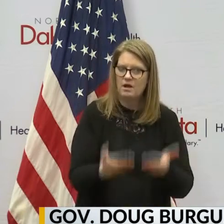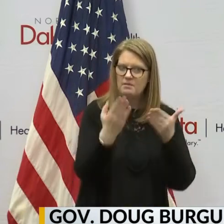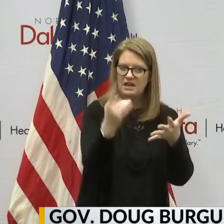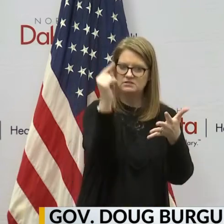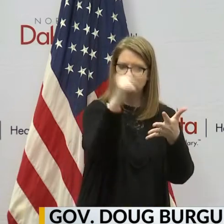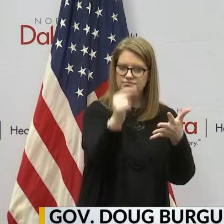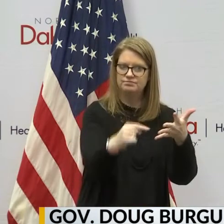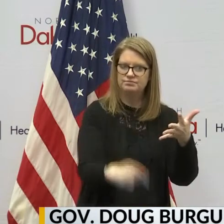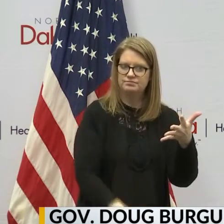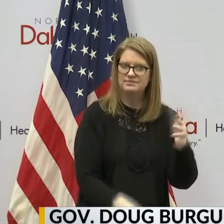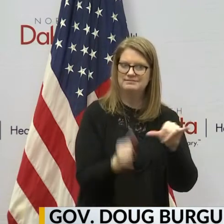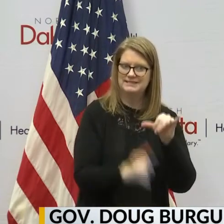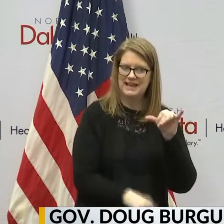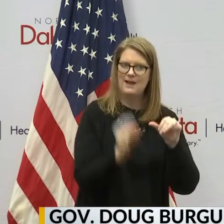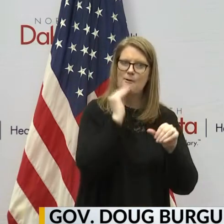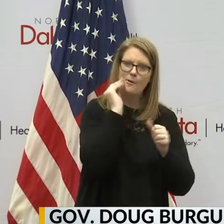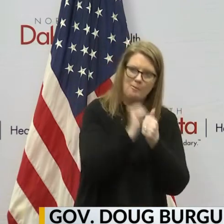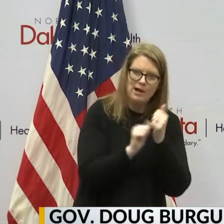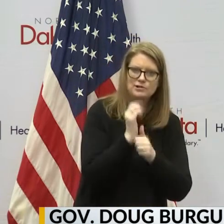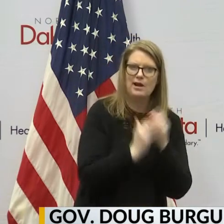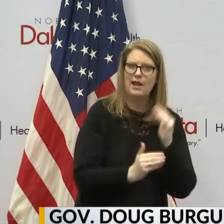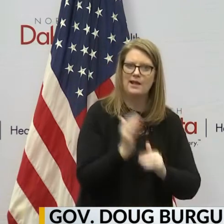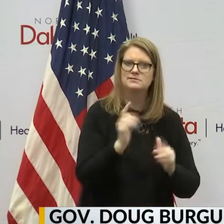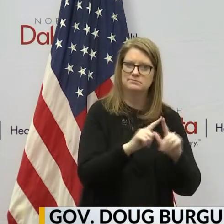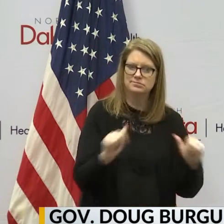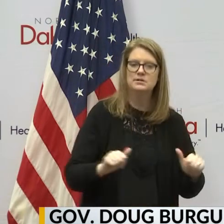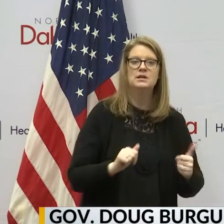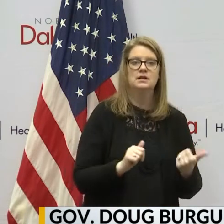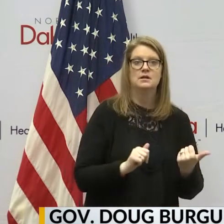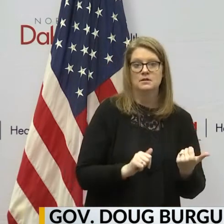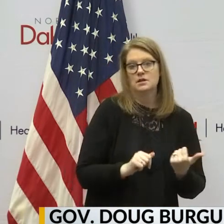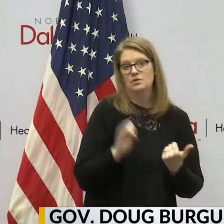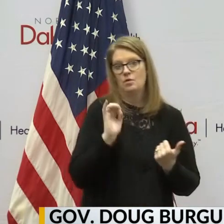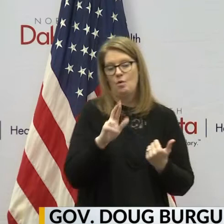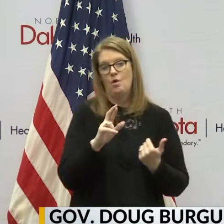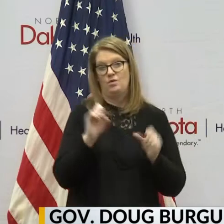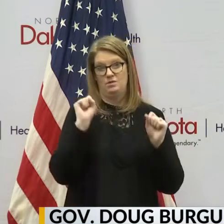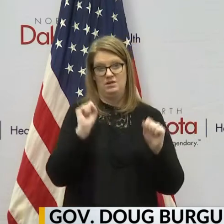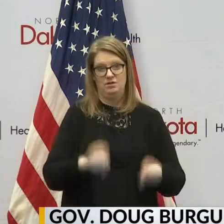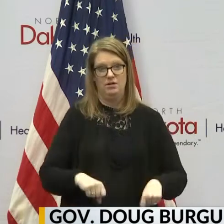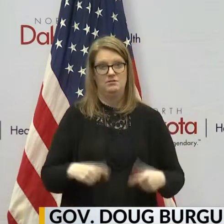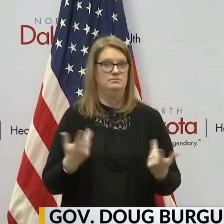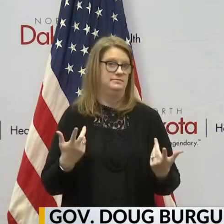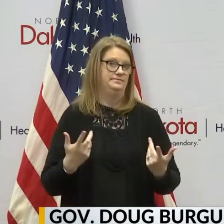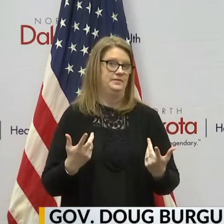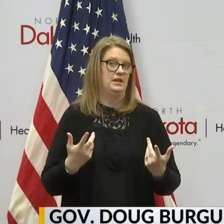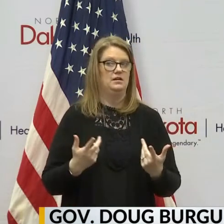LOOKING AT, IT IS POSSIBLE WE COULD COME IN UNDER THAT IF SUDDENLY WE BECOME THE MOST COMPLIANT STATE AND THE MOST EFFECTIVE WITH ALL THE GUIDANCE WE HAVE GIVEN.